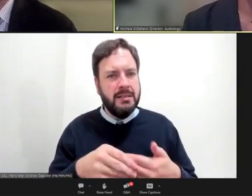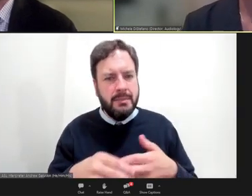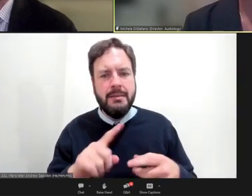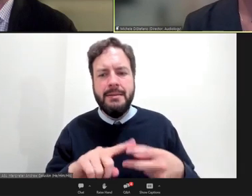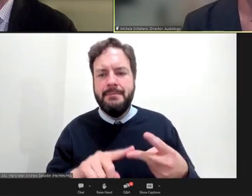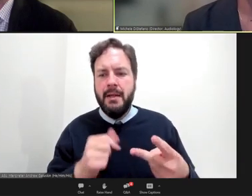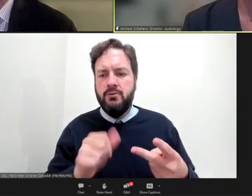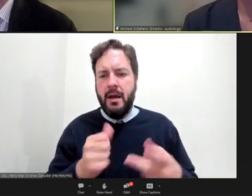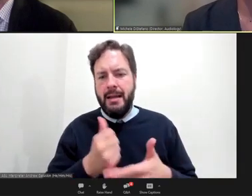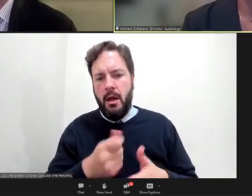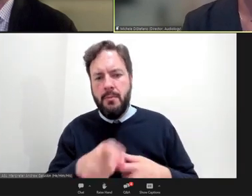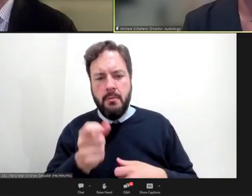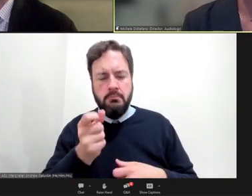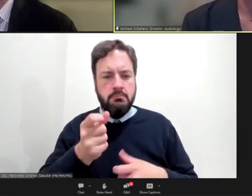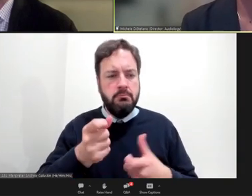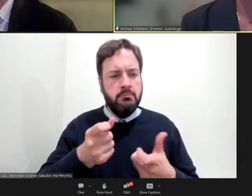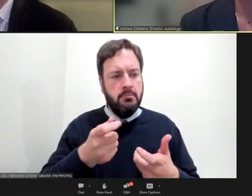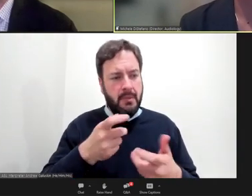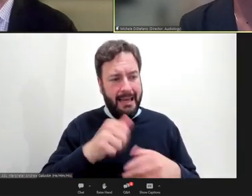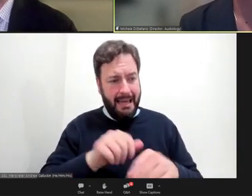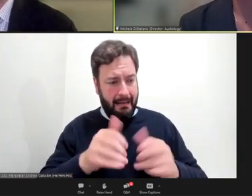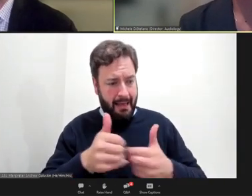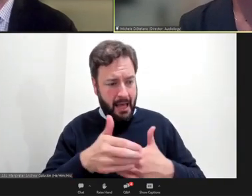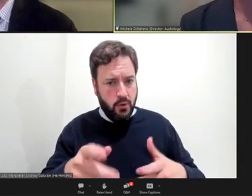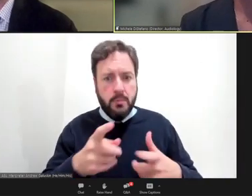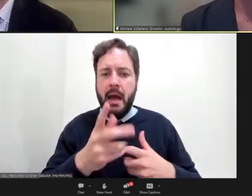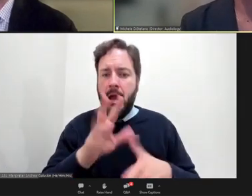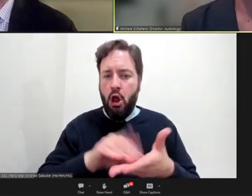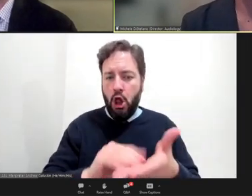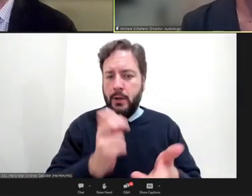them in the classroom setting and learning speech and language. As far